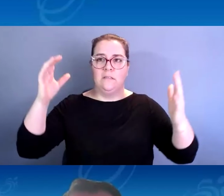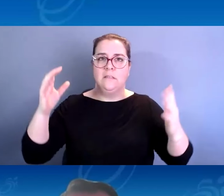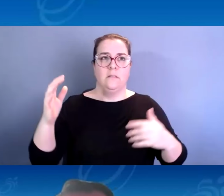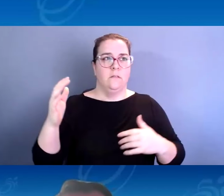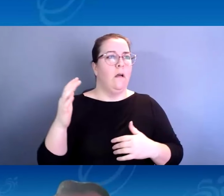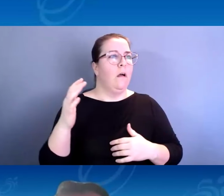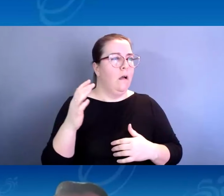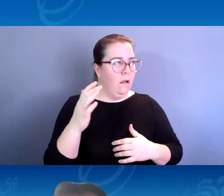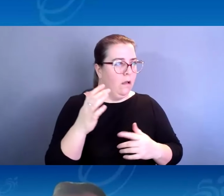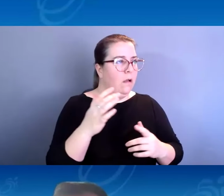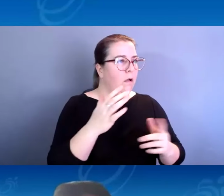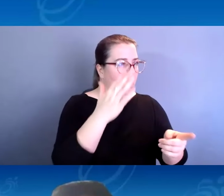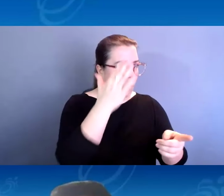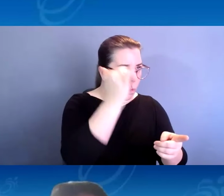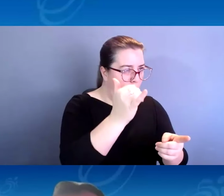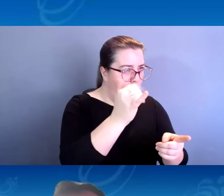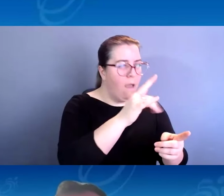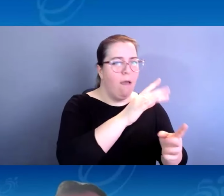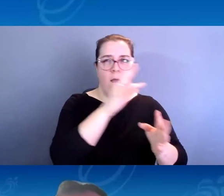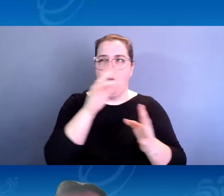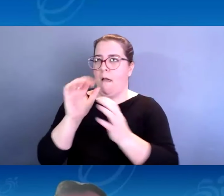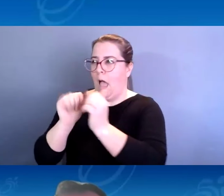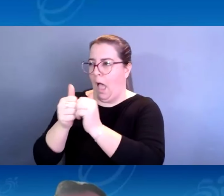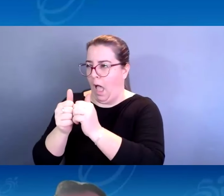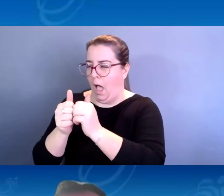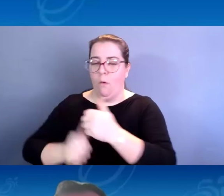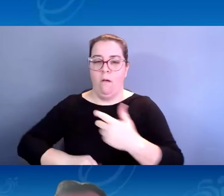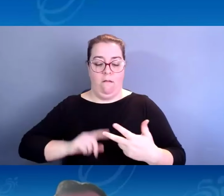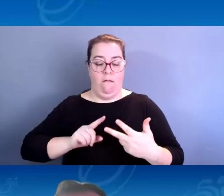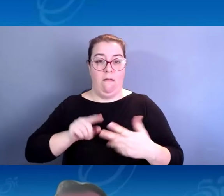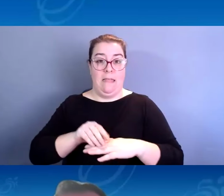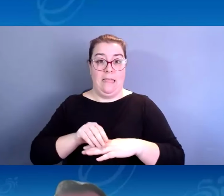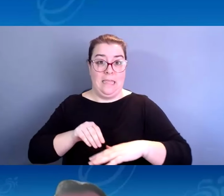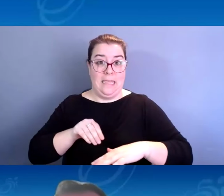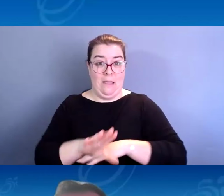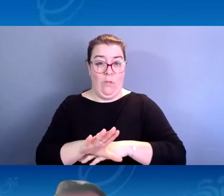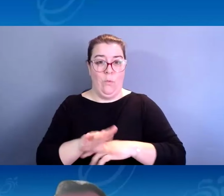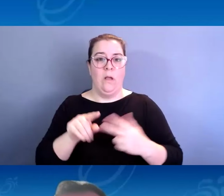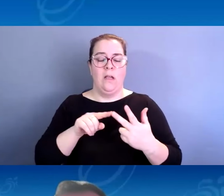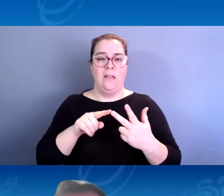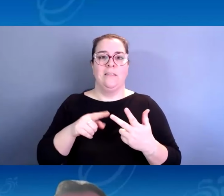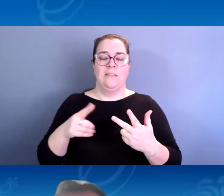And then you have your influence, which is being in the right position in order to make those changes.